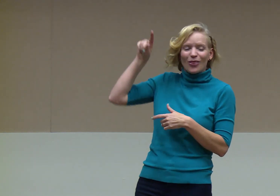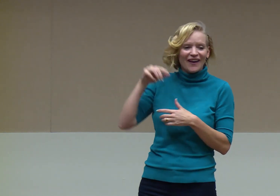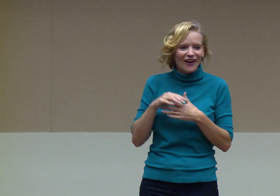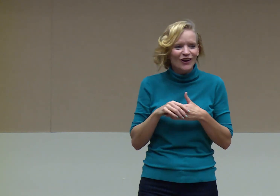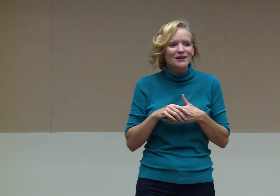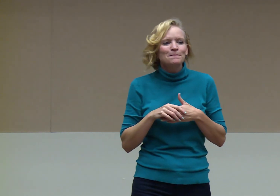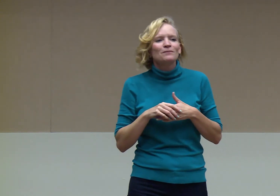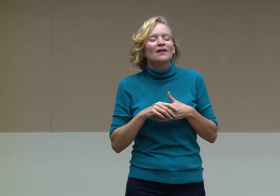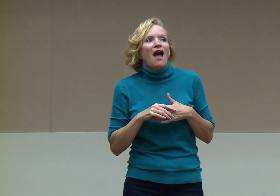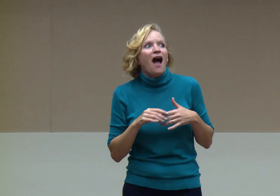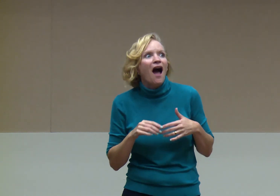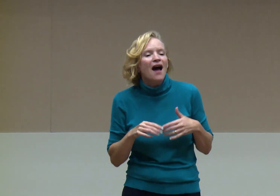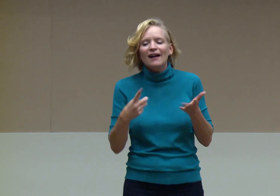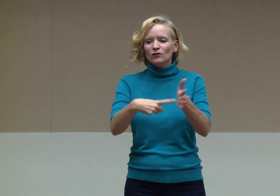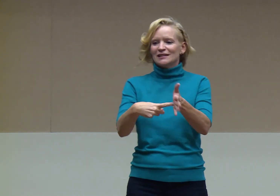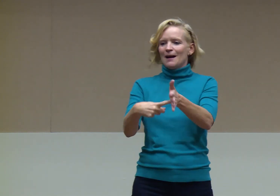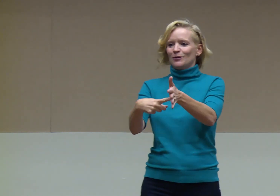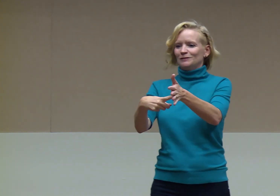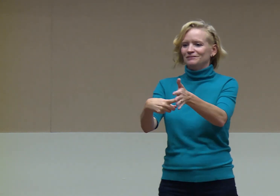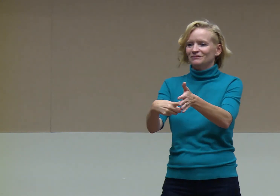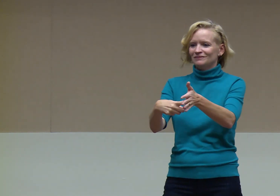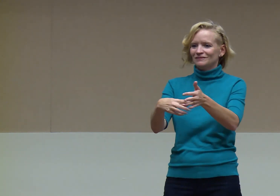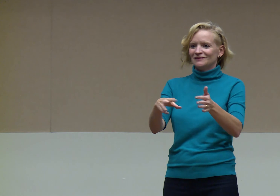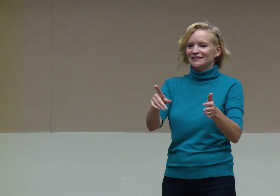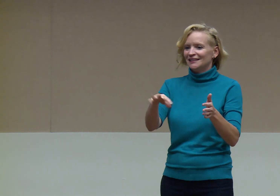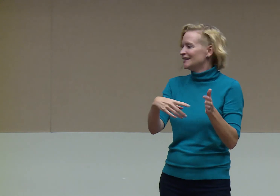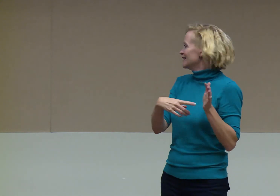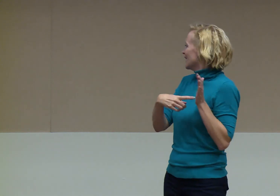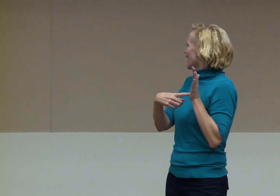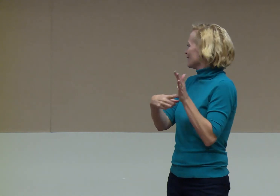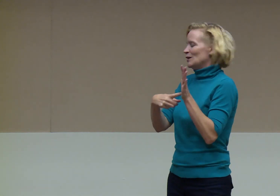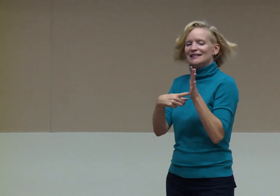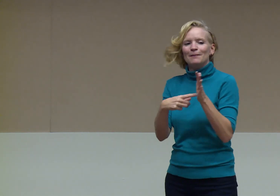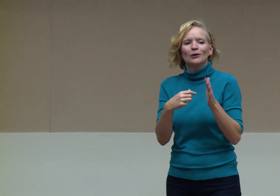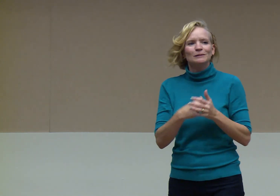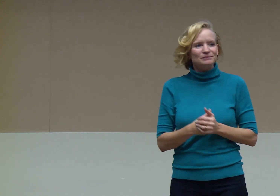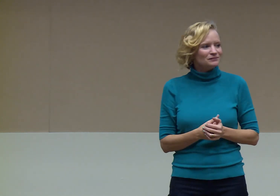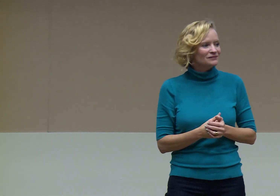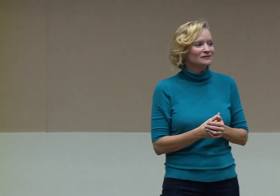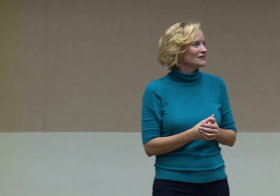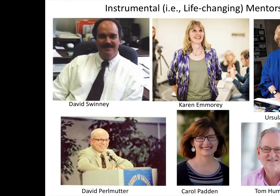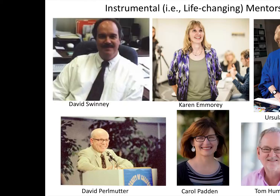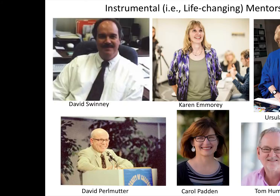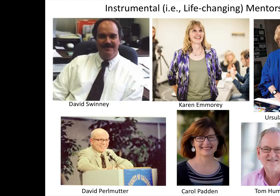It's not theirs. They're just some abstract concept. And I'll give some examples.